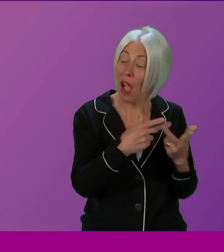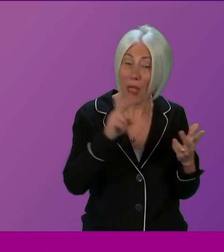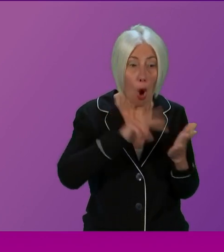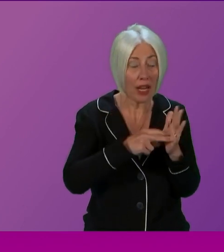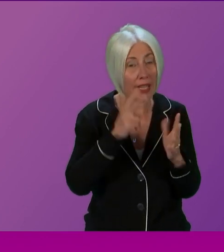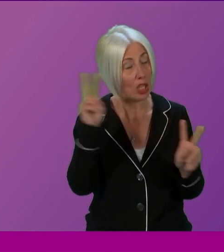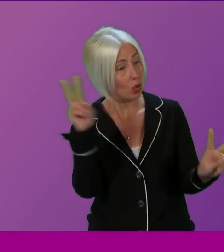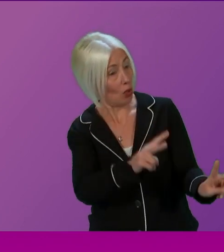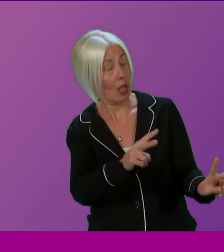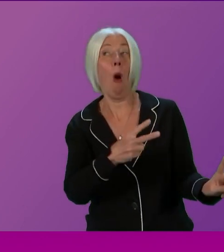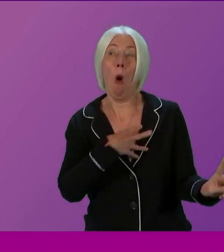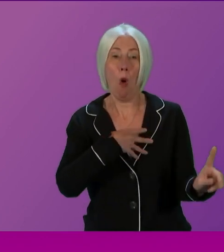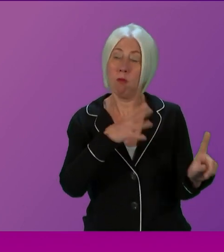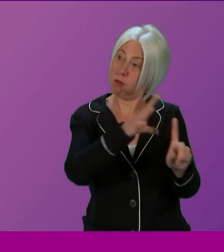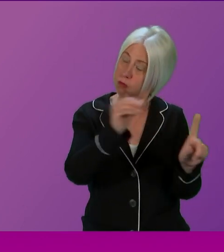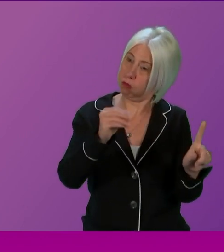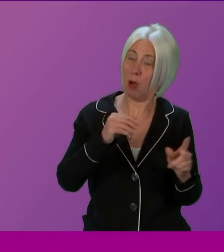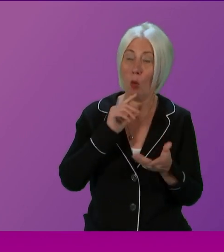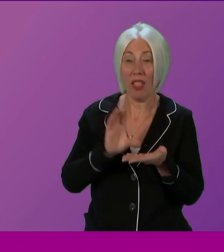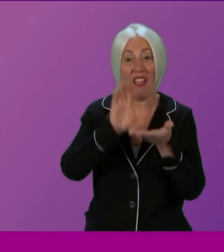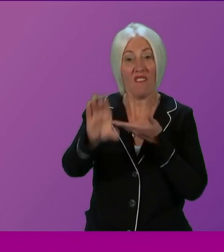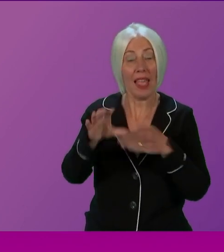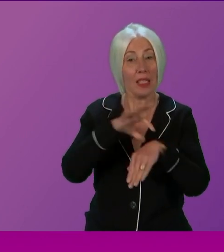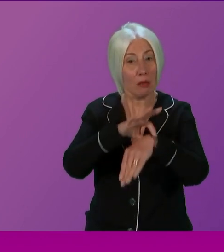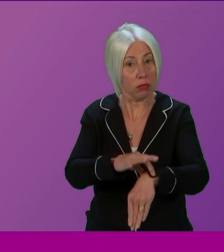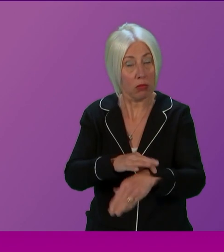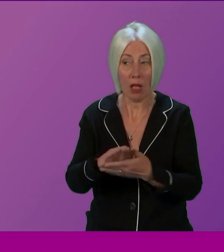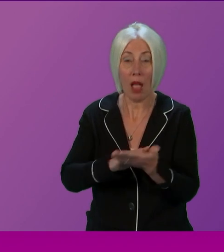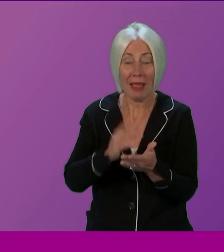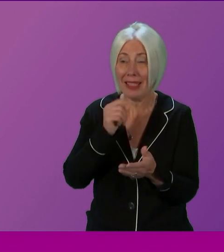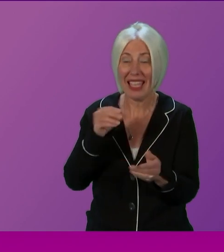to invest in apprenticeships, which are a key way for employers to invest in their workforce,